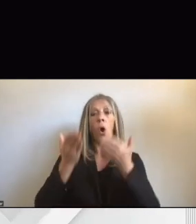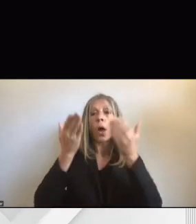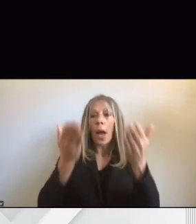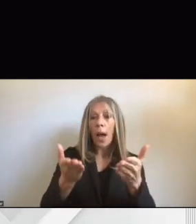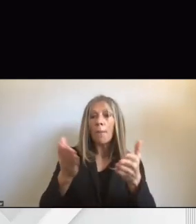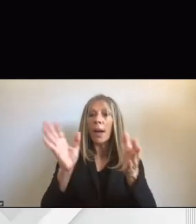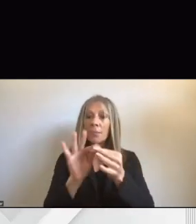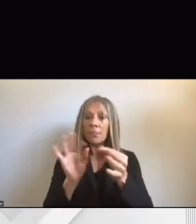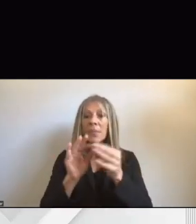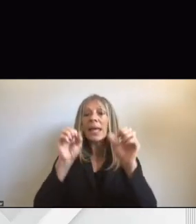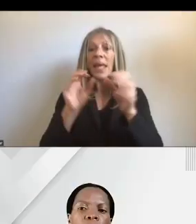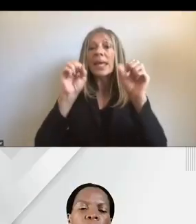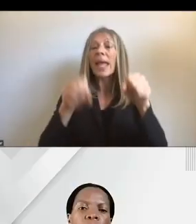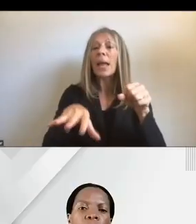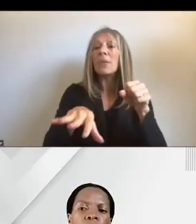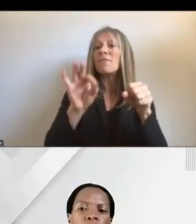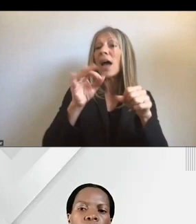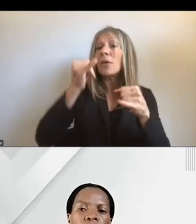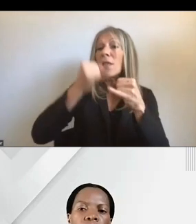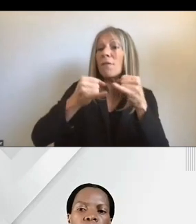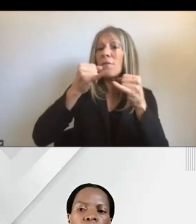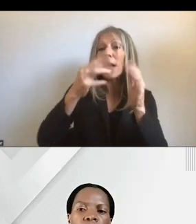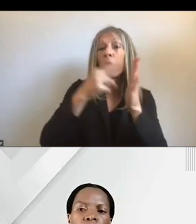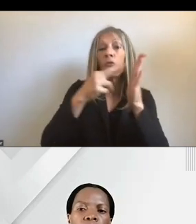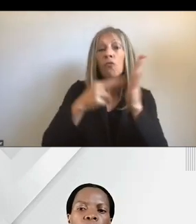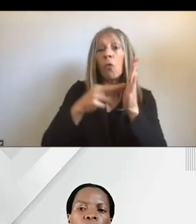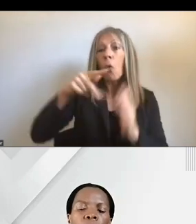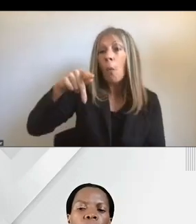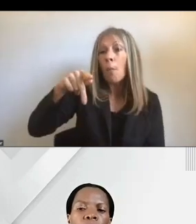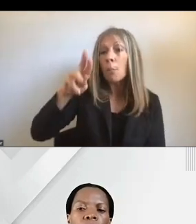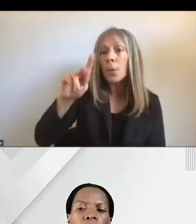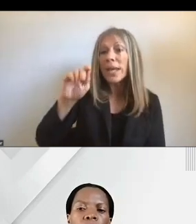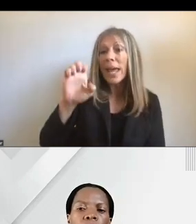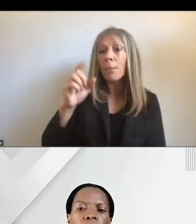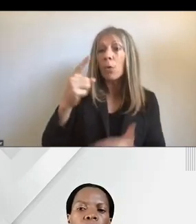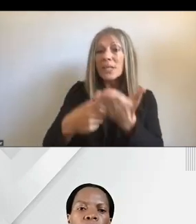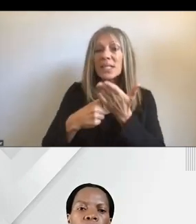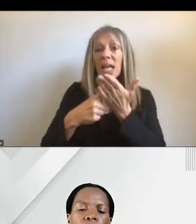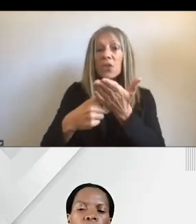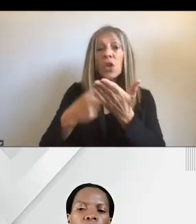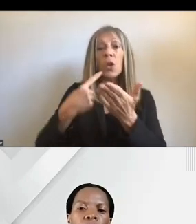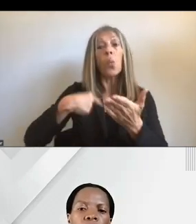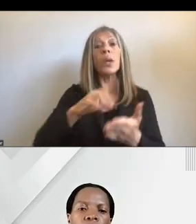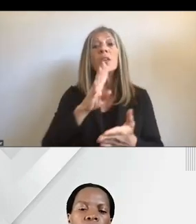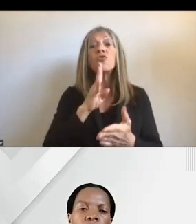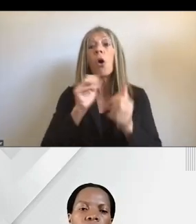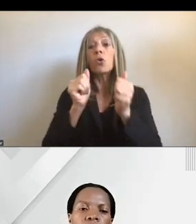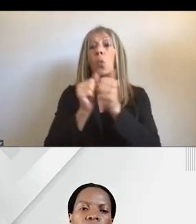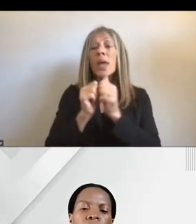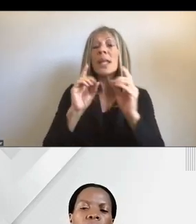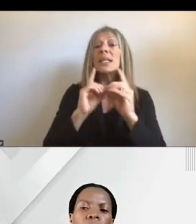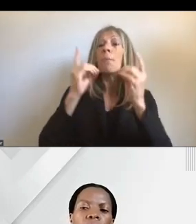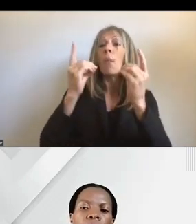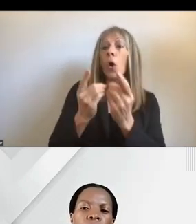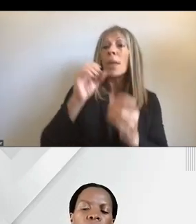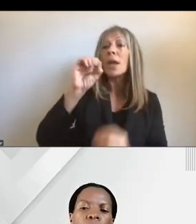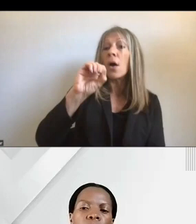found in the final rule preamble discussion. We consulted with the Department of Justice, the U.S